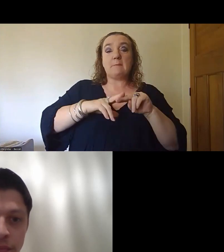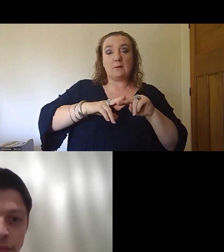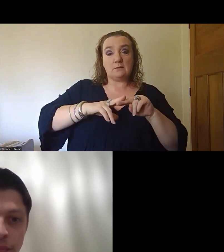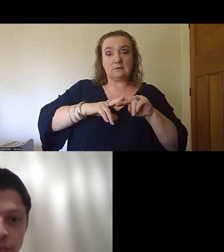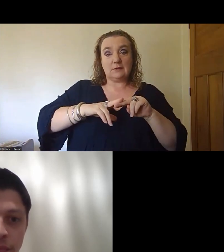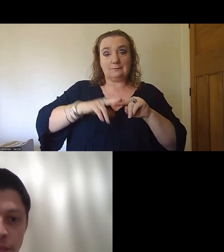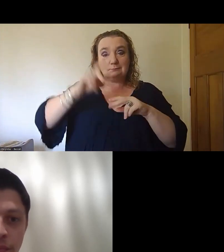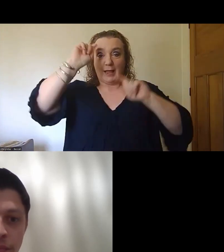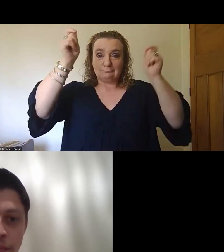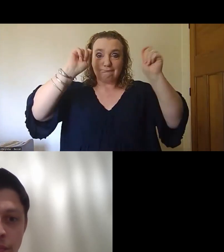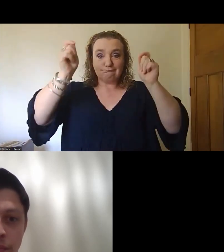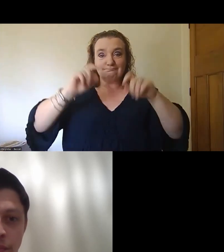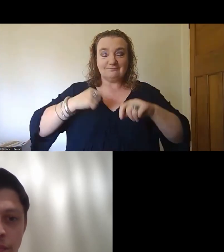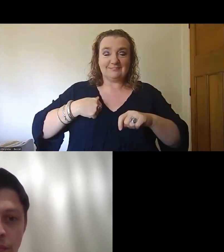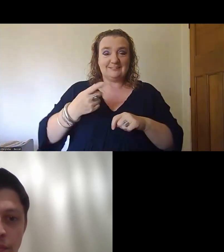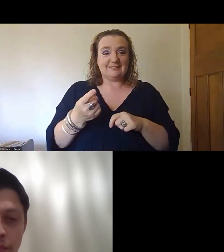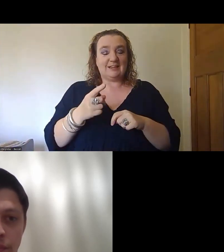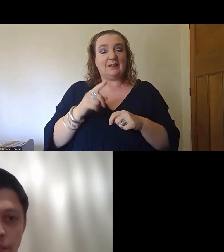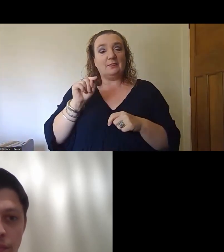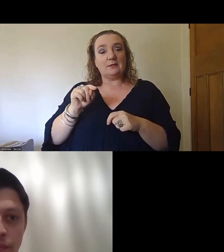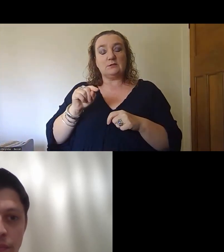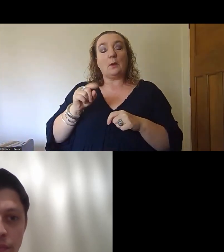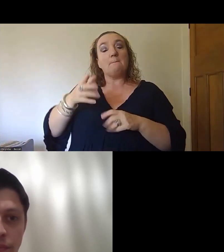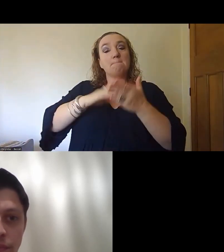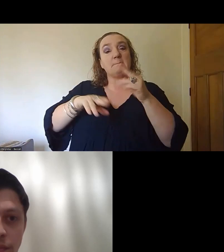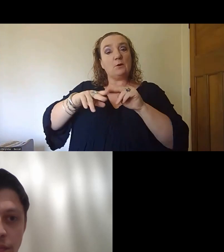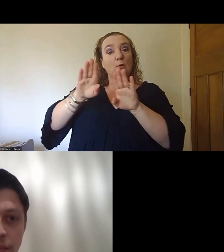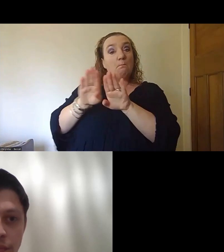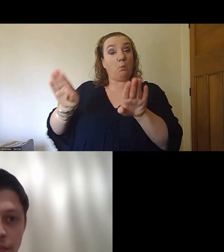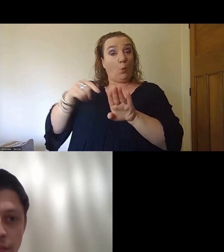And we were looking at getting conversations about EGL going